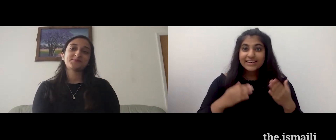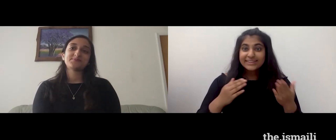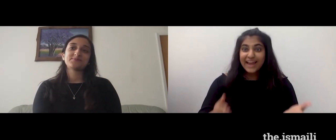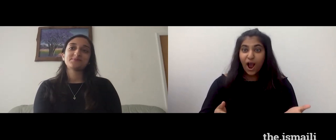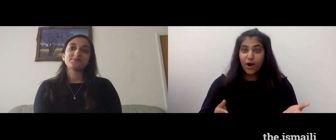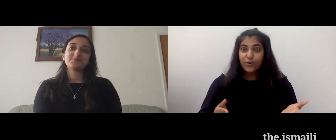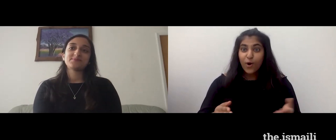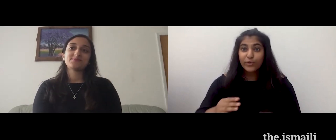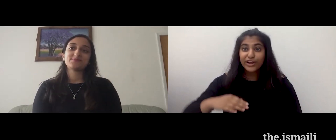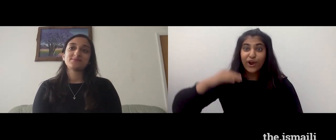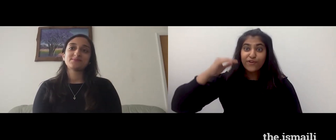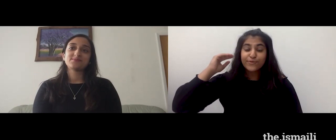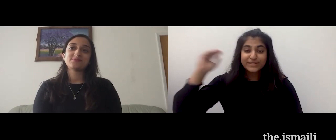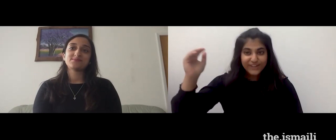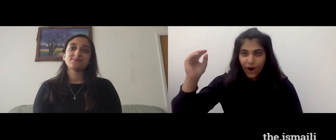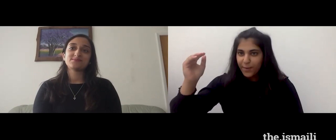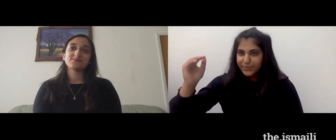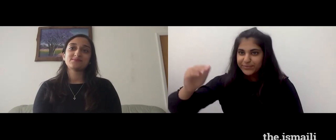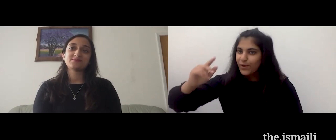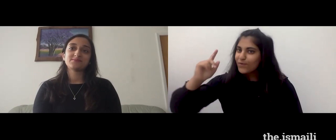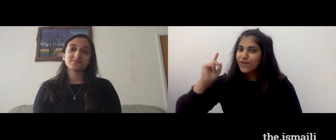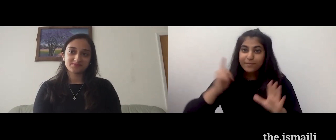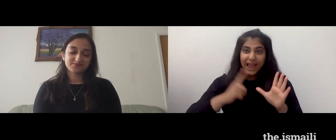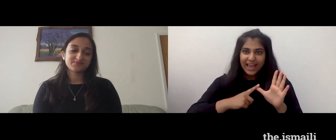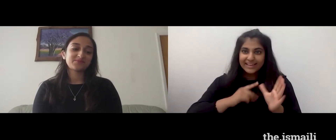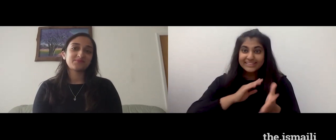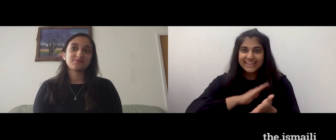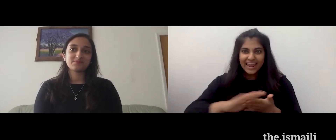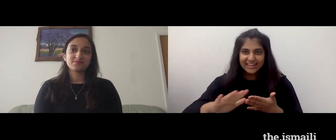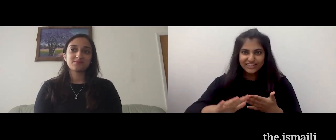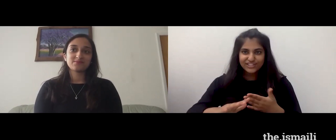Now we're going to go from the top from "A" to "H".